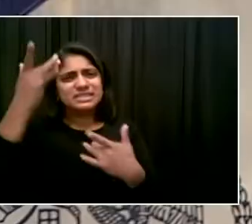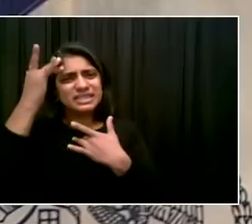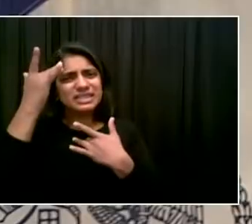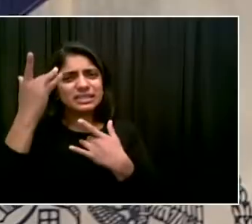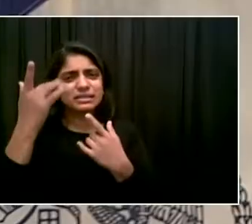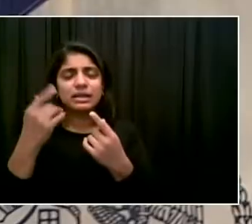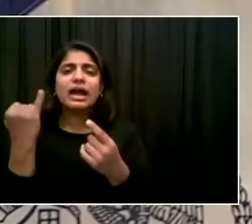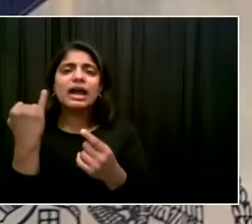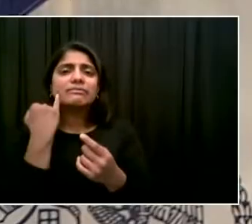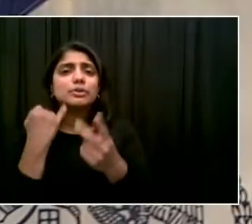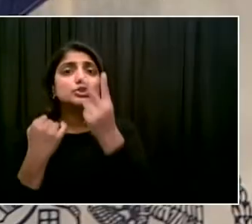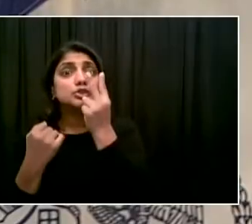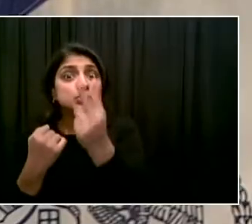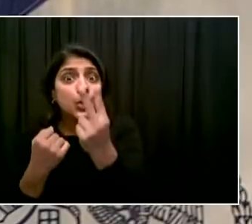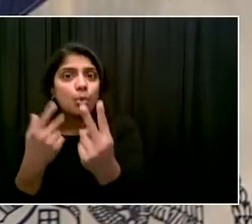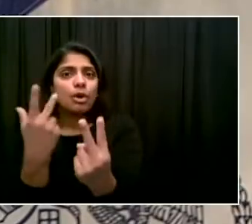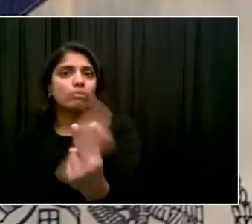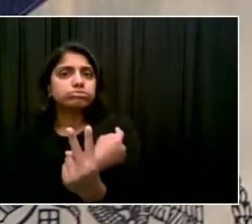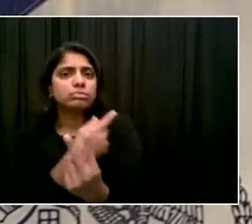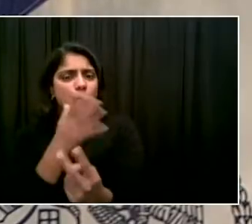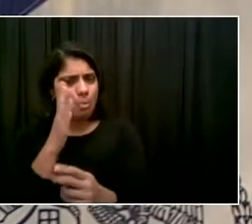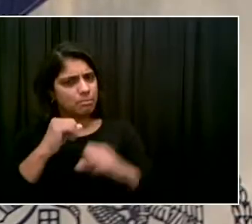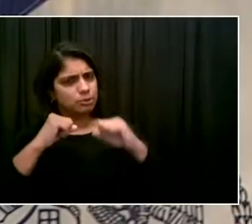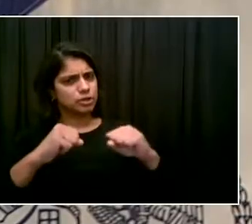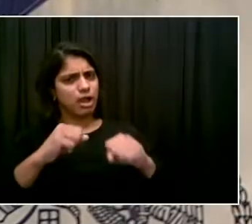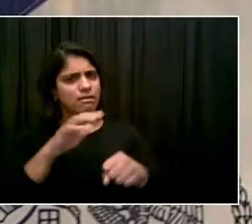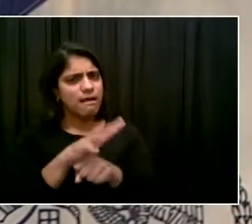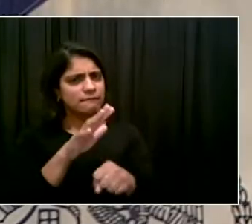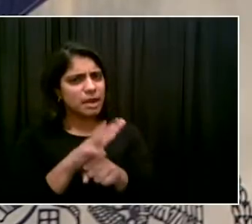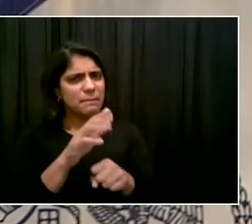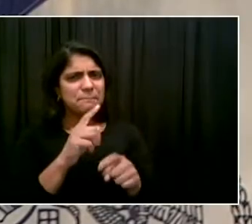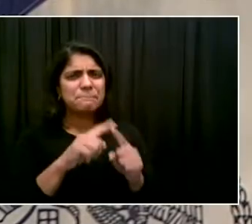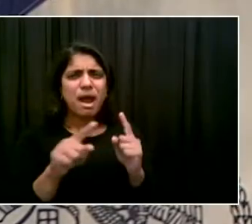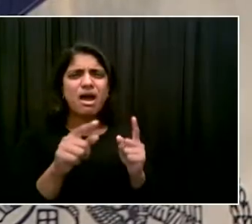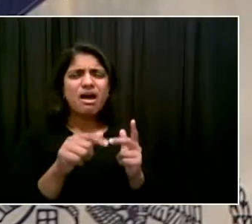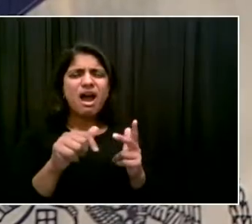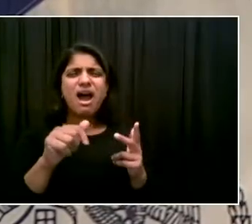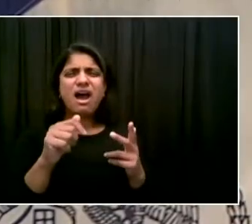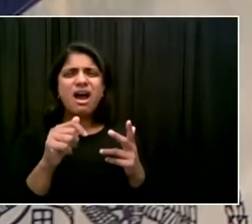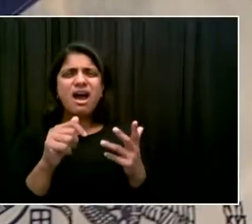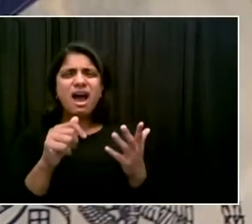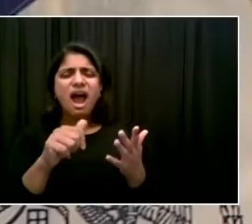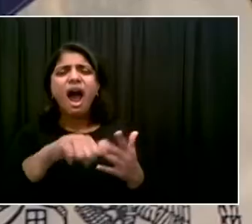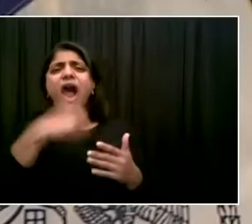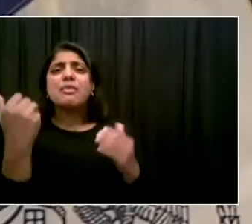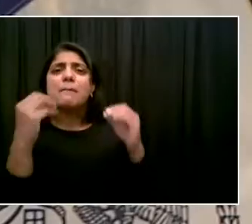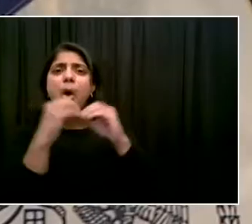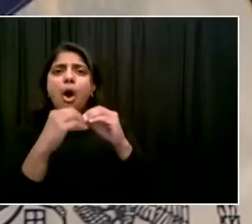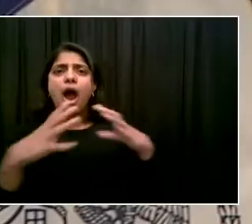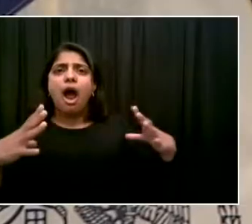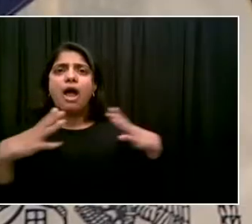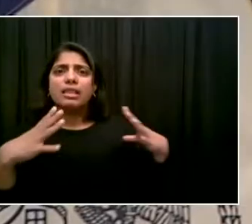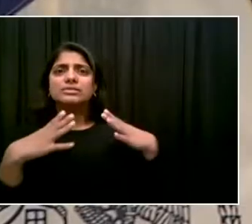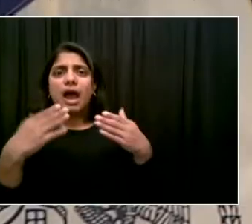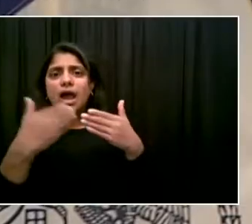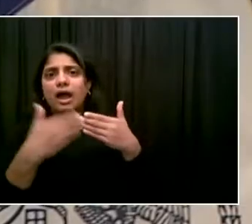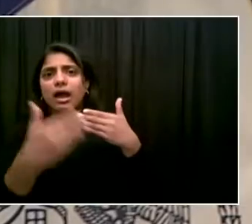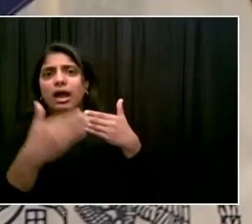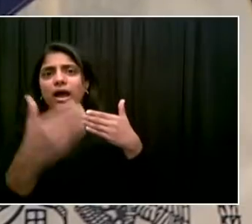ACTION WHEN OETHR EWN YORKERS